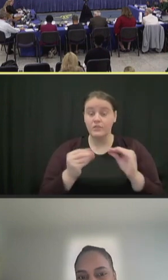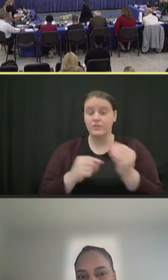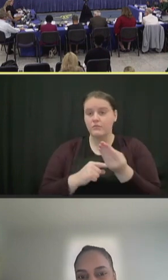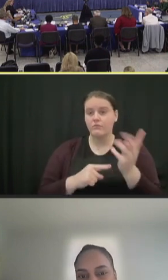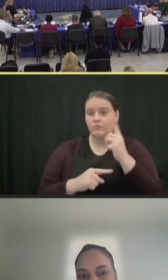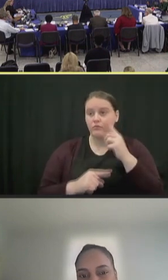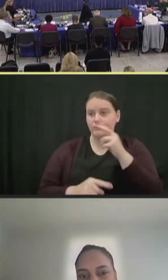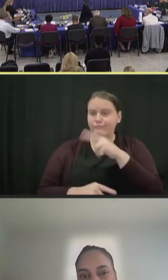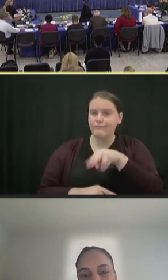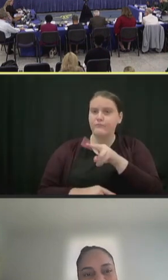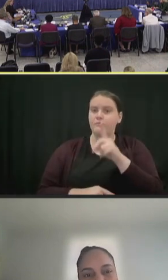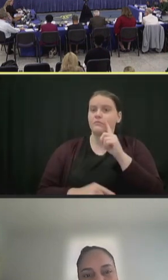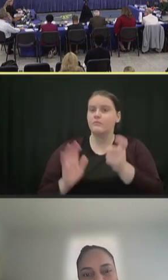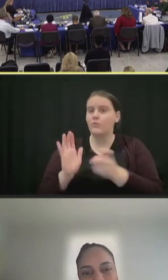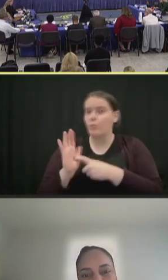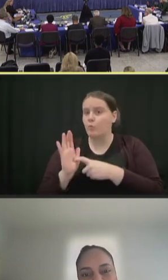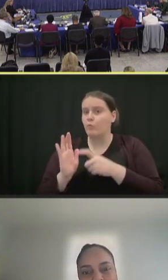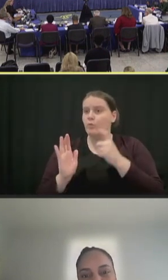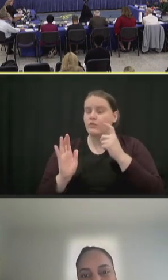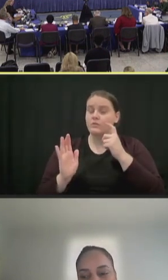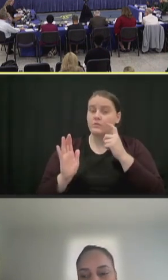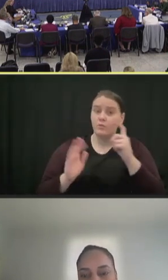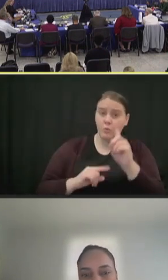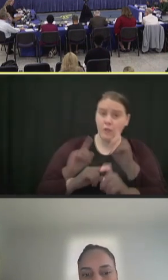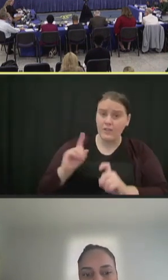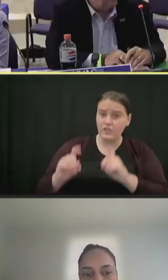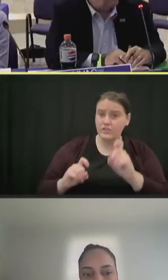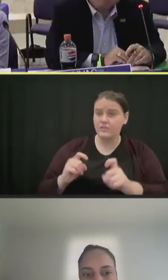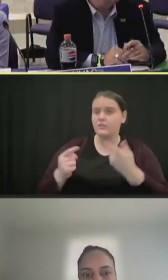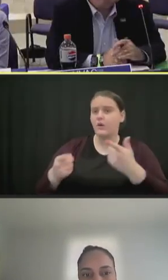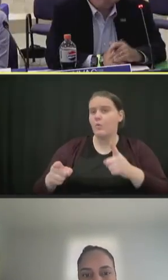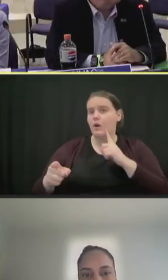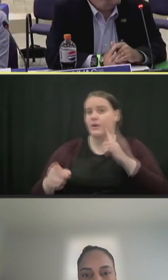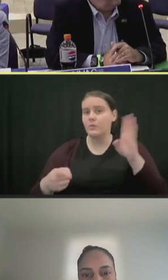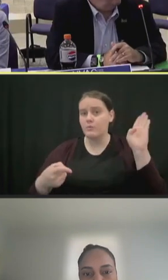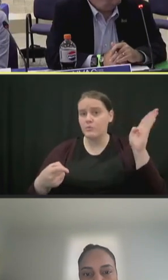that came to mind as you were presenting that I can get some insights if you have them. One